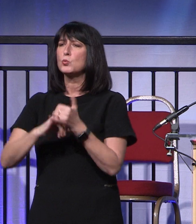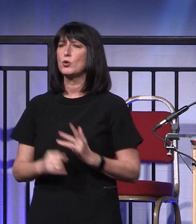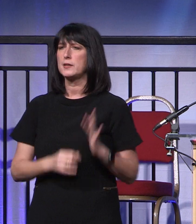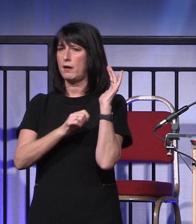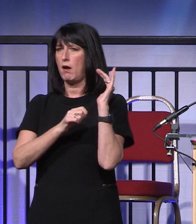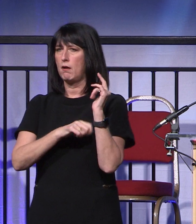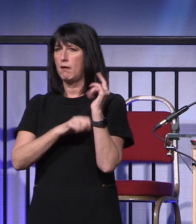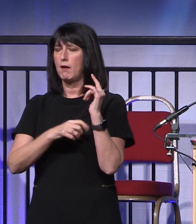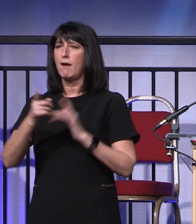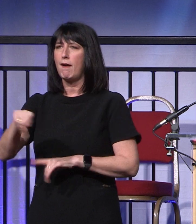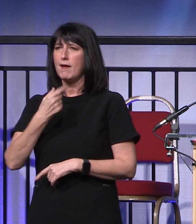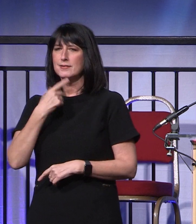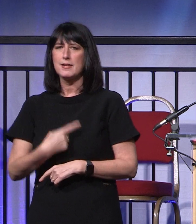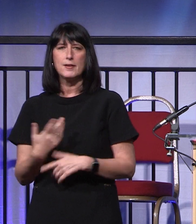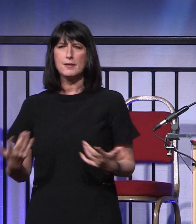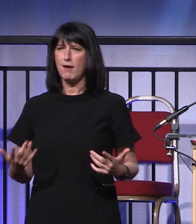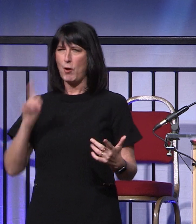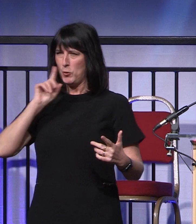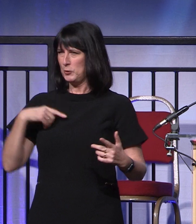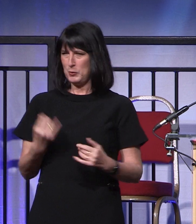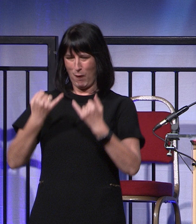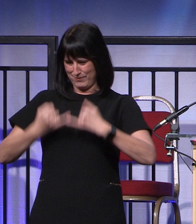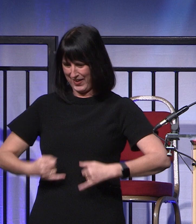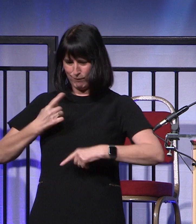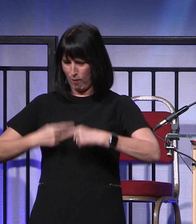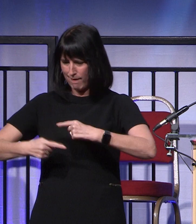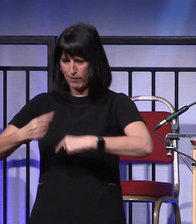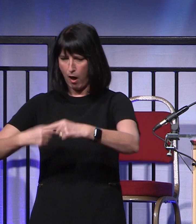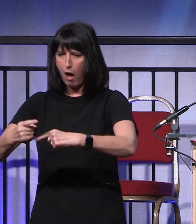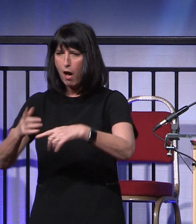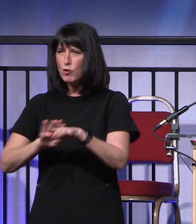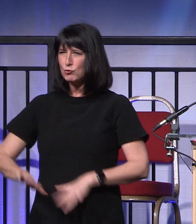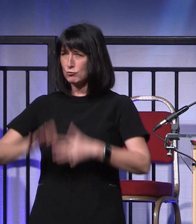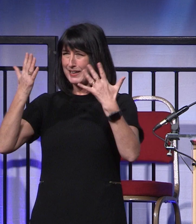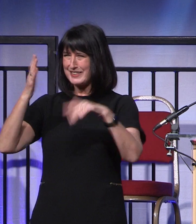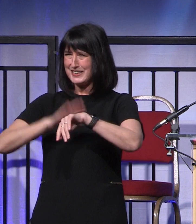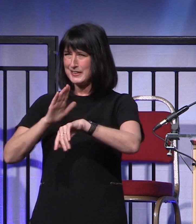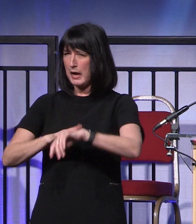fail forever if you try ten times you have a better chance of making it on the